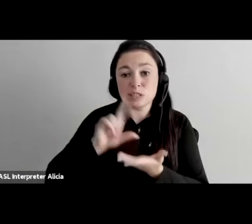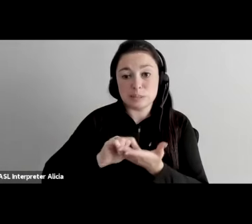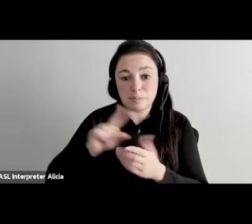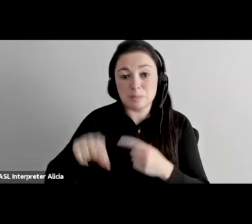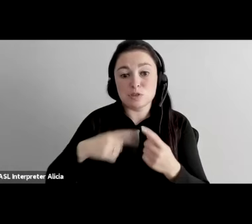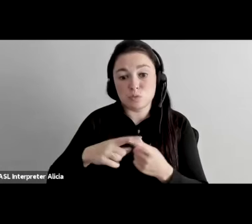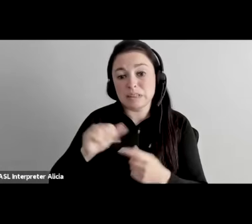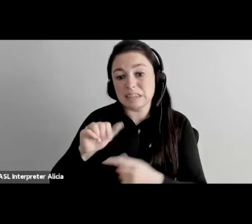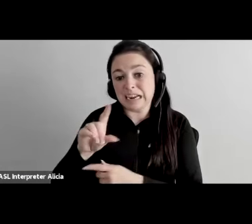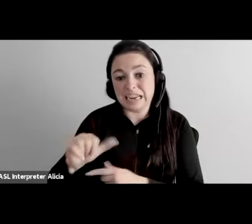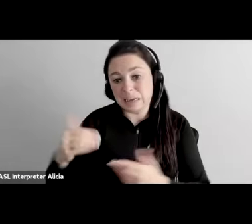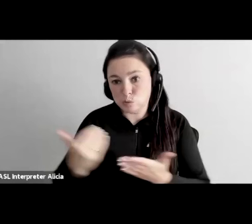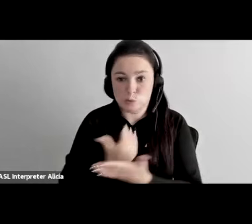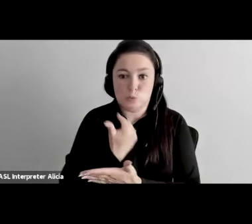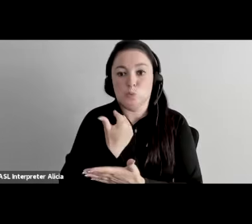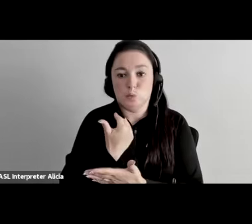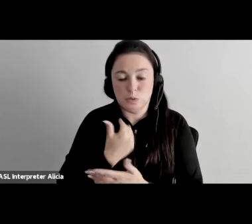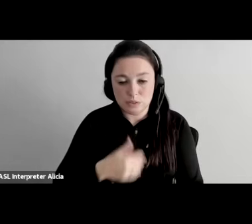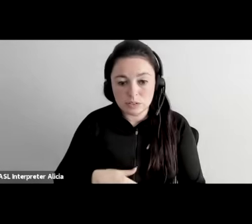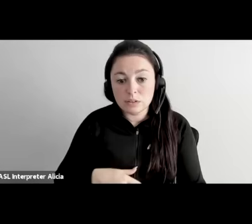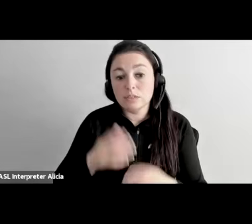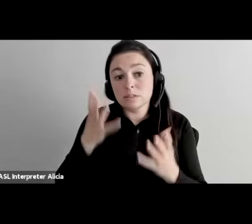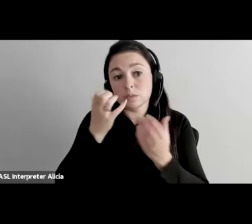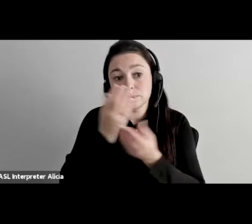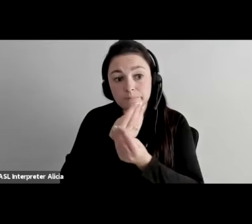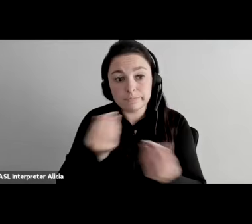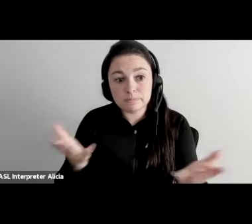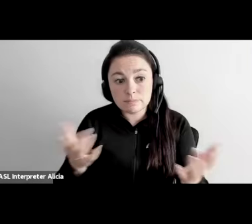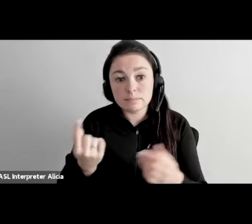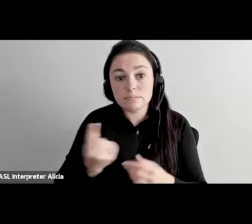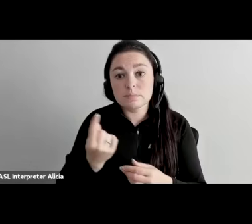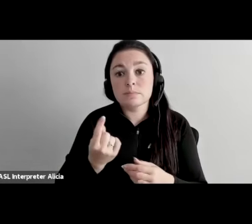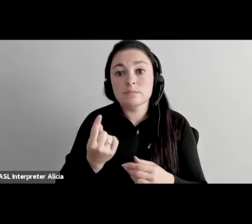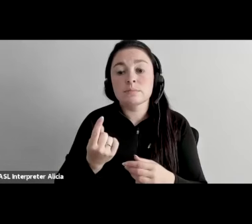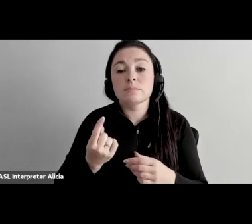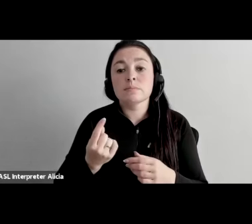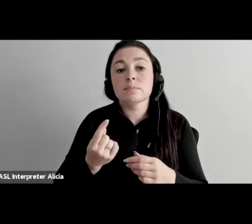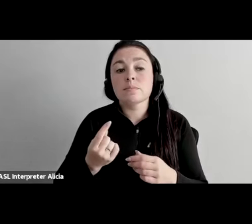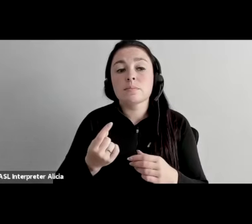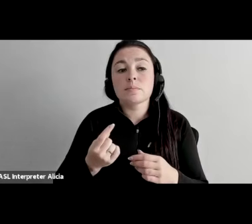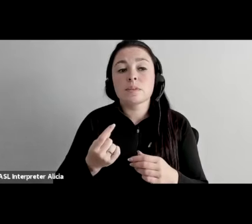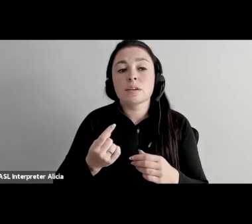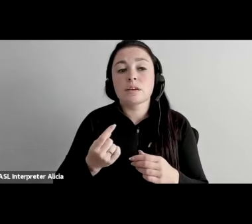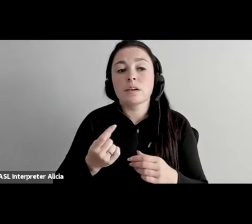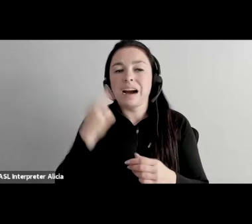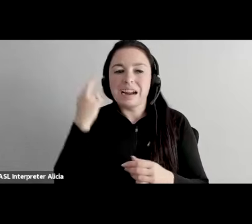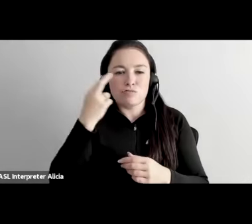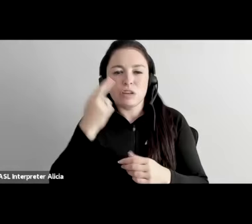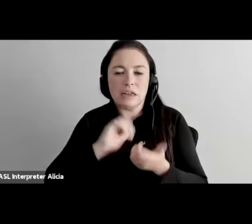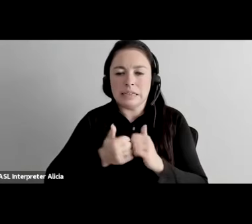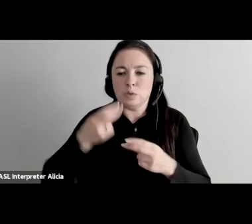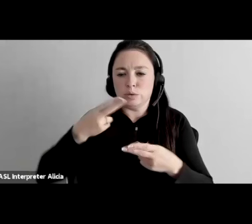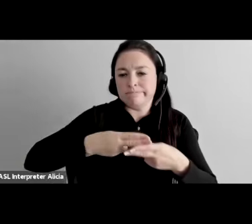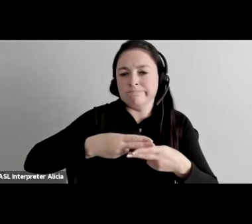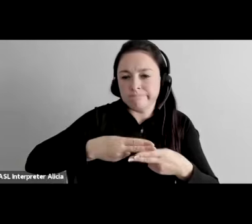So I want to name something and I didn't quite realize it until I was preparing for this webinar.